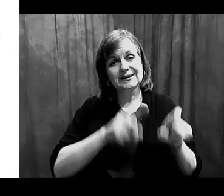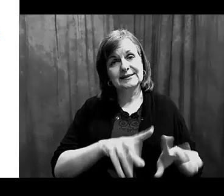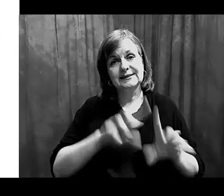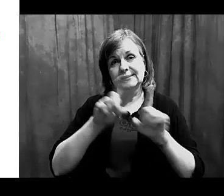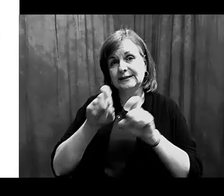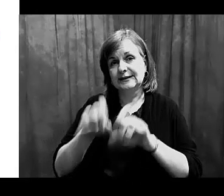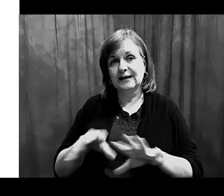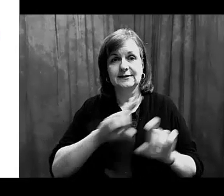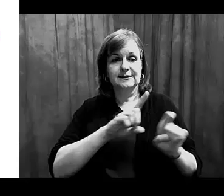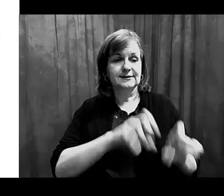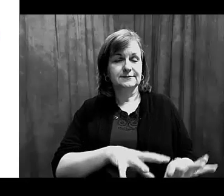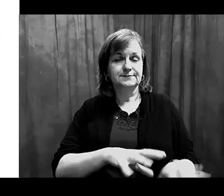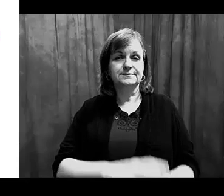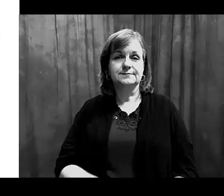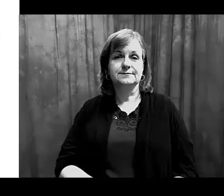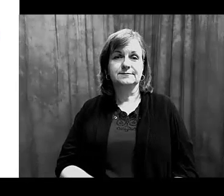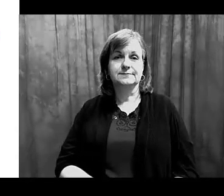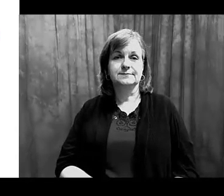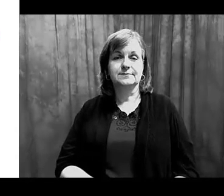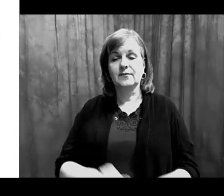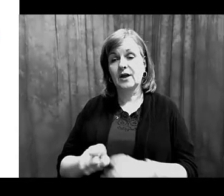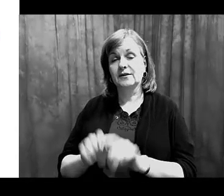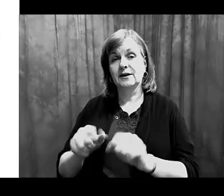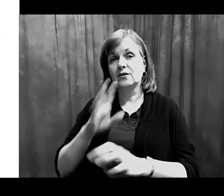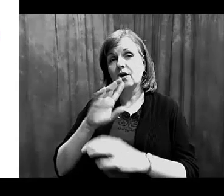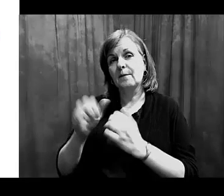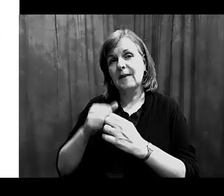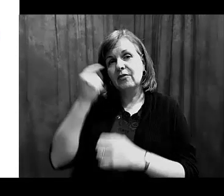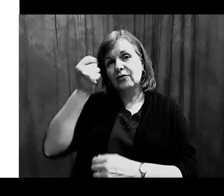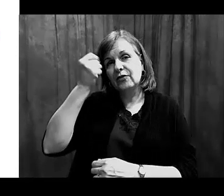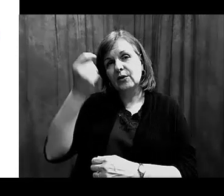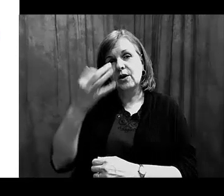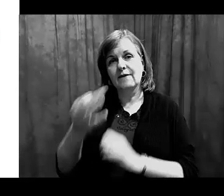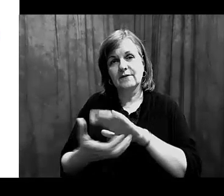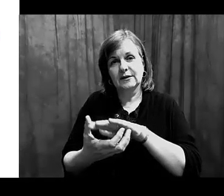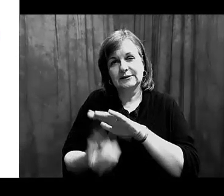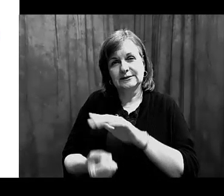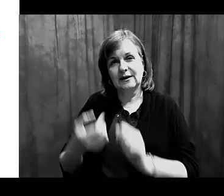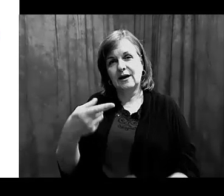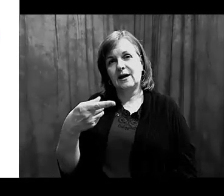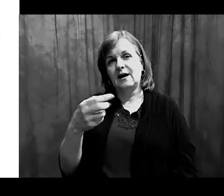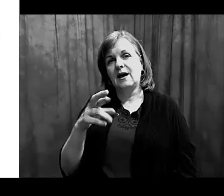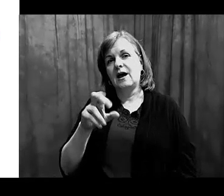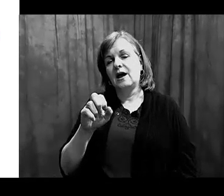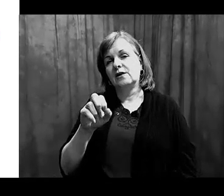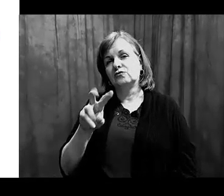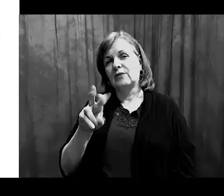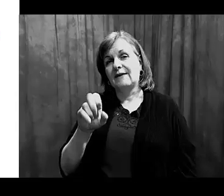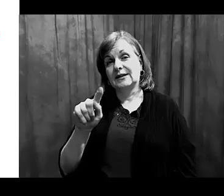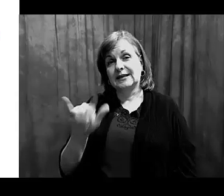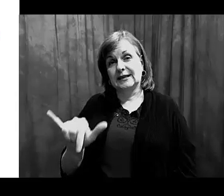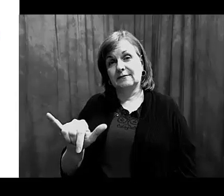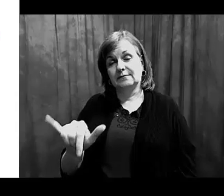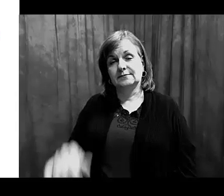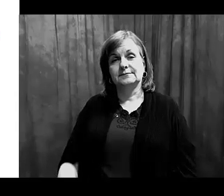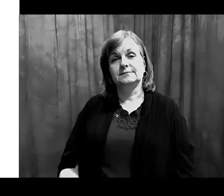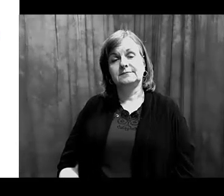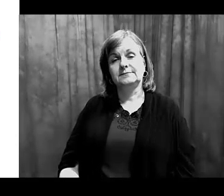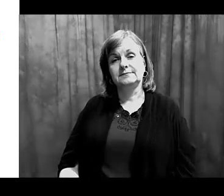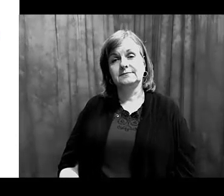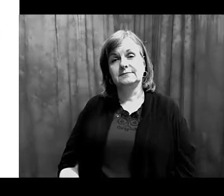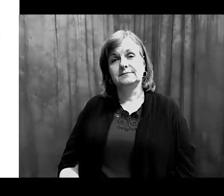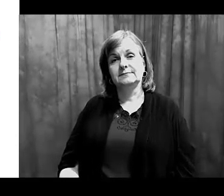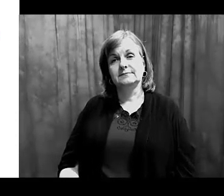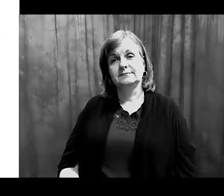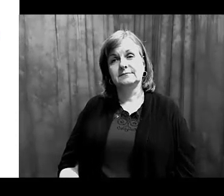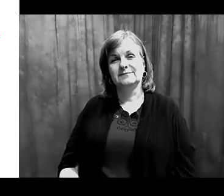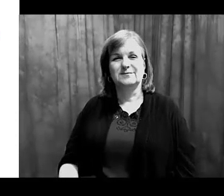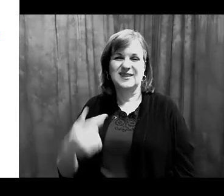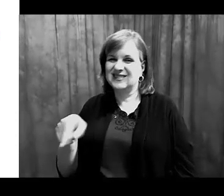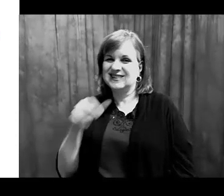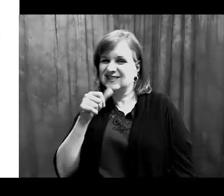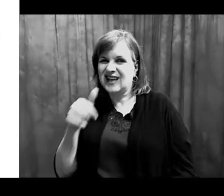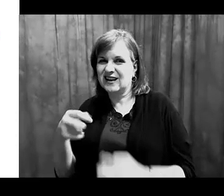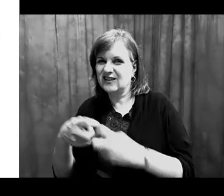from different tests and so on and we can also talk about things like the "theory of gravity"